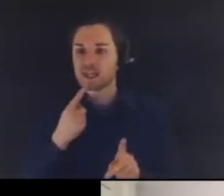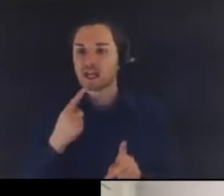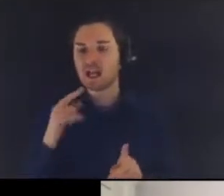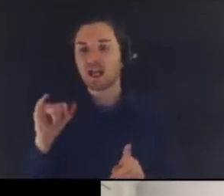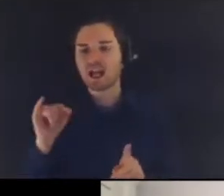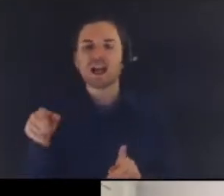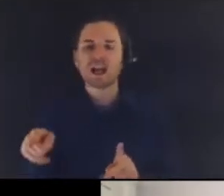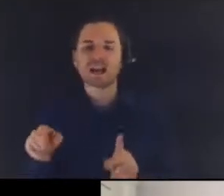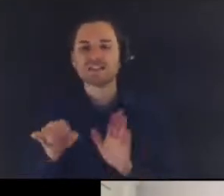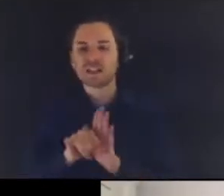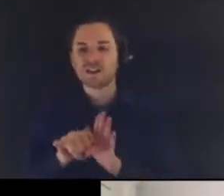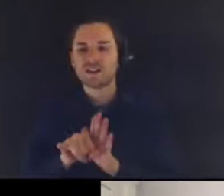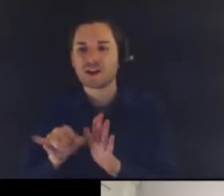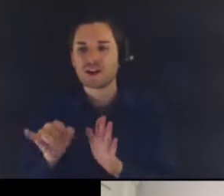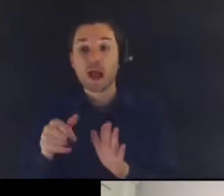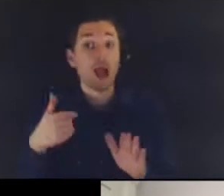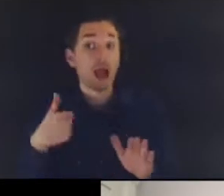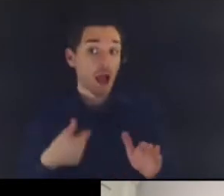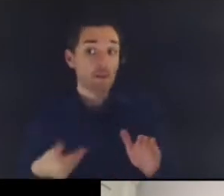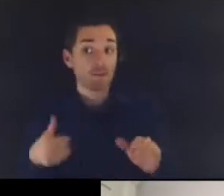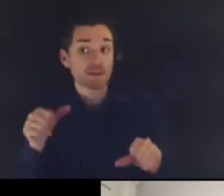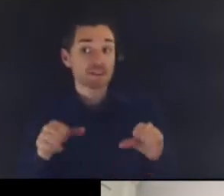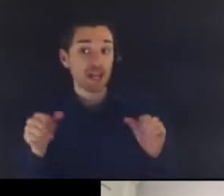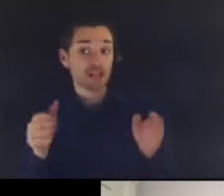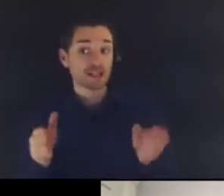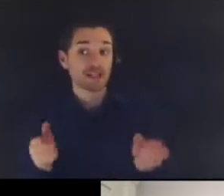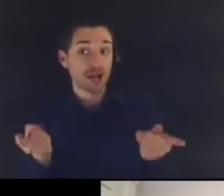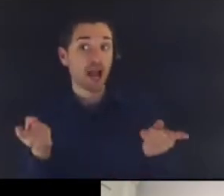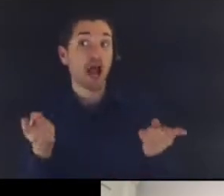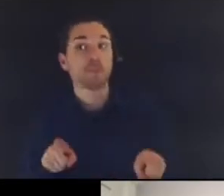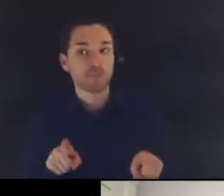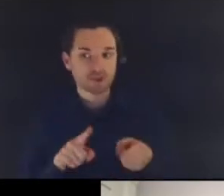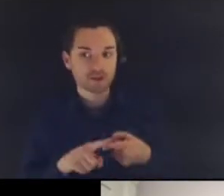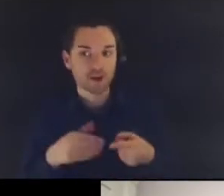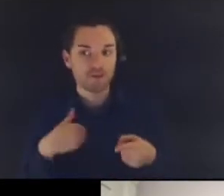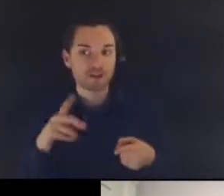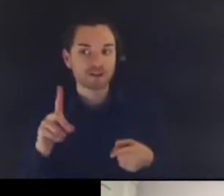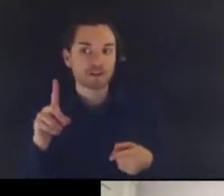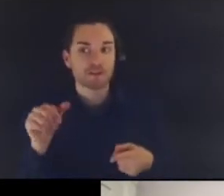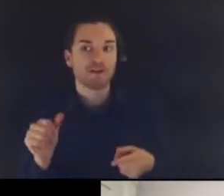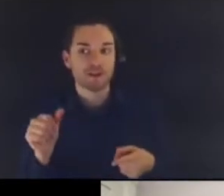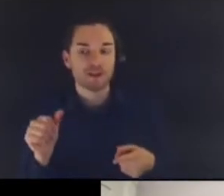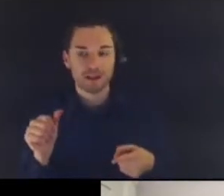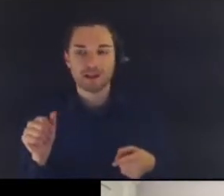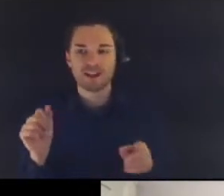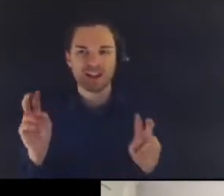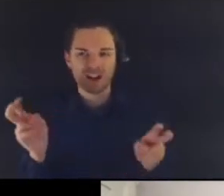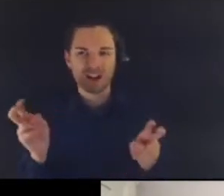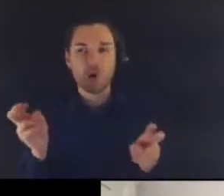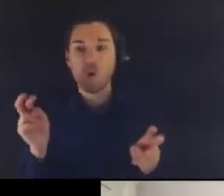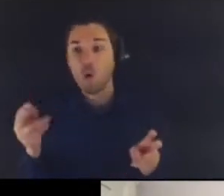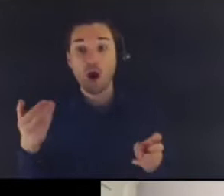or even worse when they say I m a scientist who succeeds in spite of my disability okay